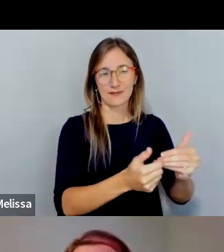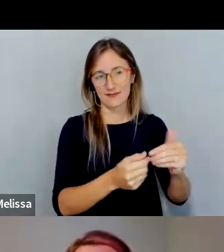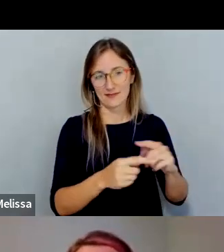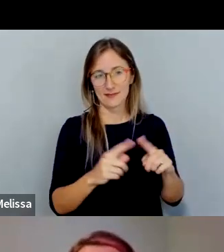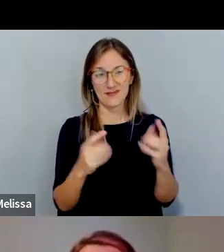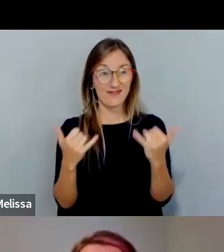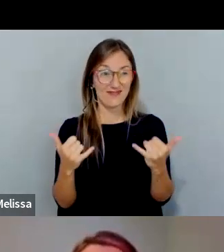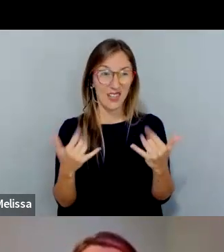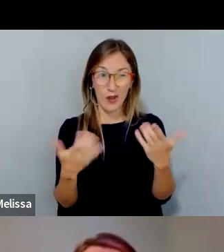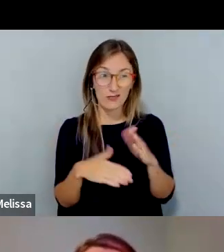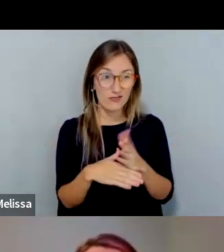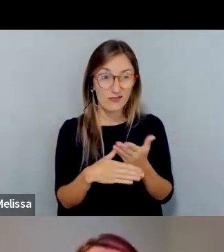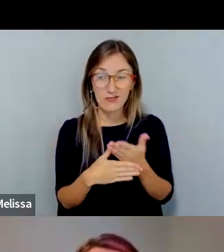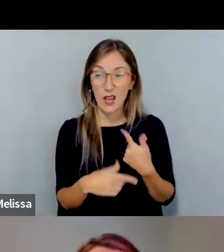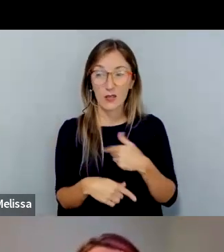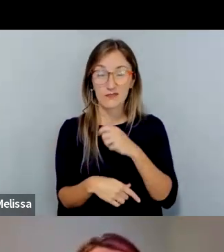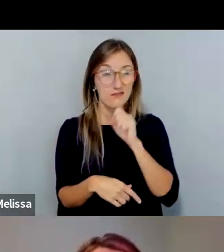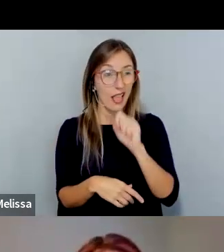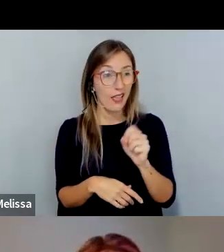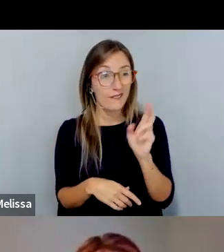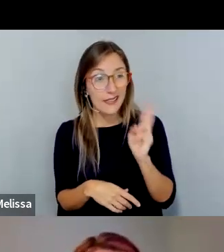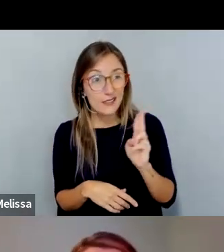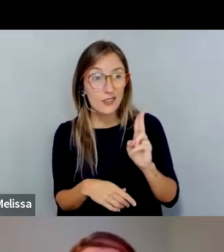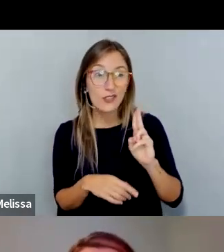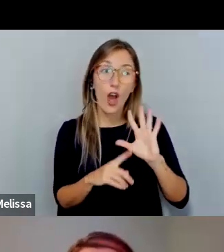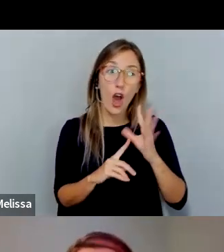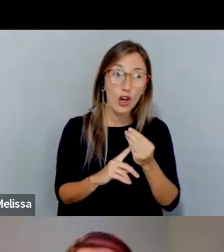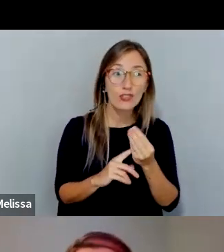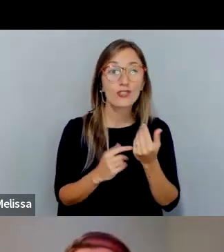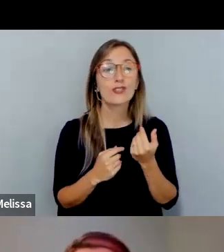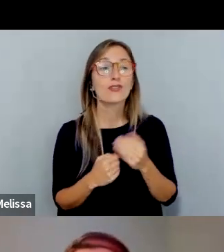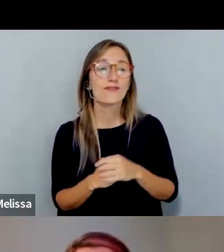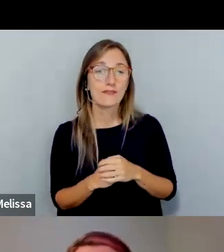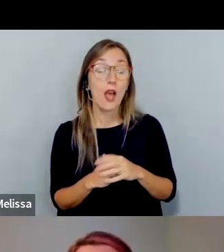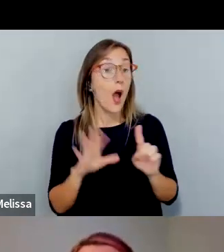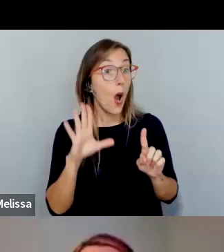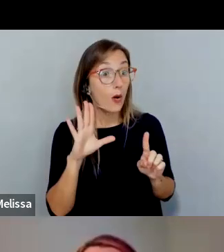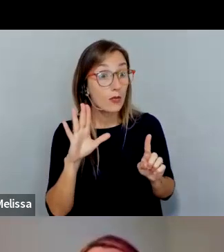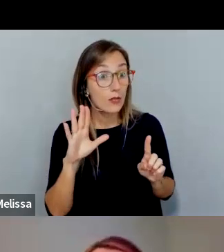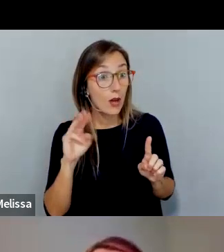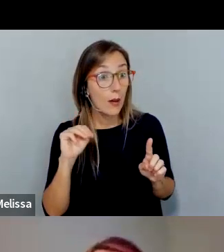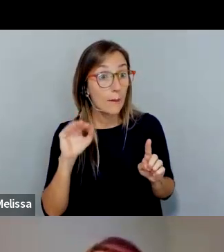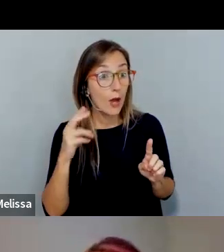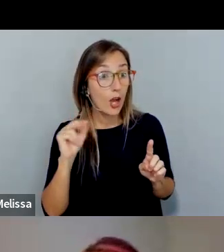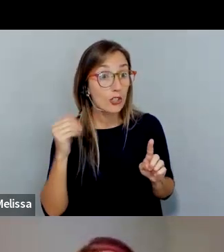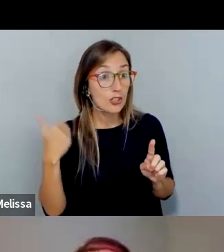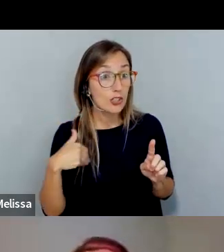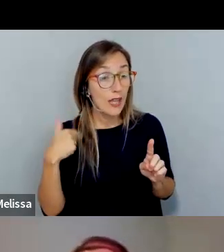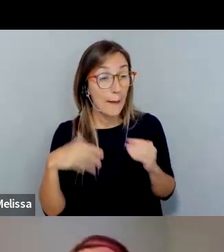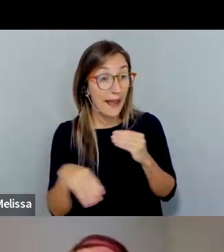put them in the chat. We are going to try to do our best to get to the questions. We really just want to share our love of history and culture